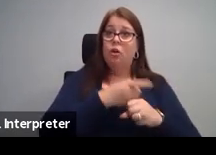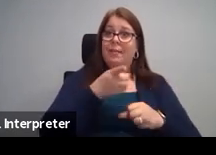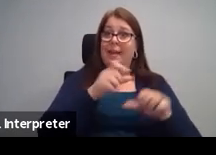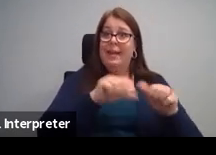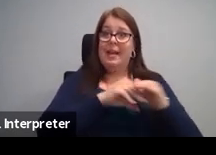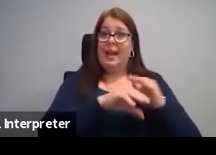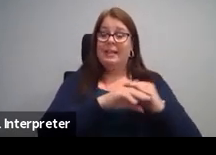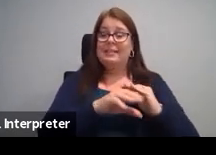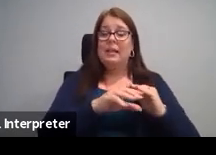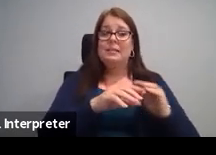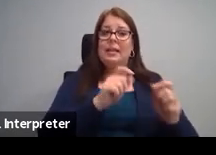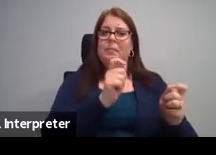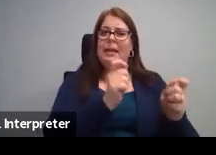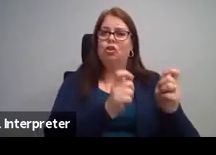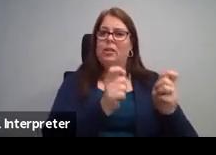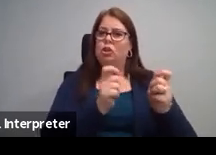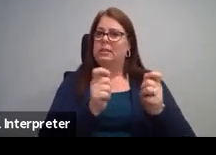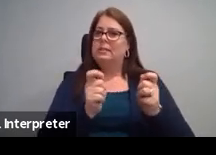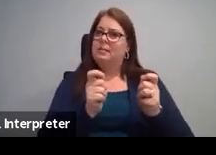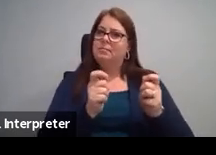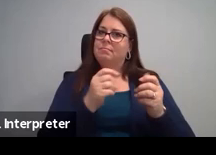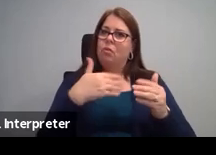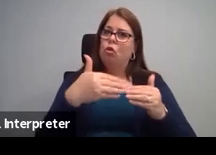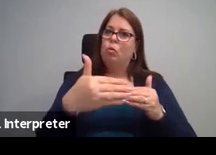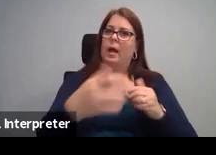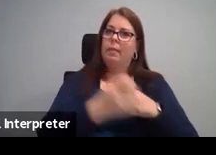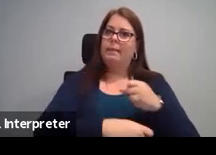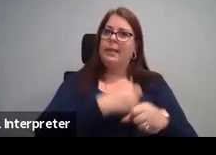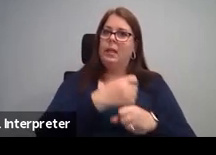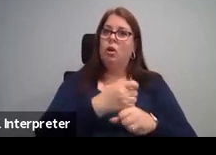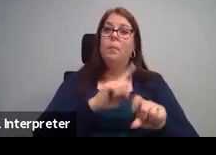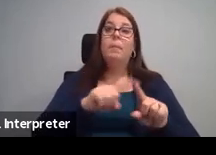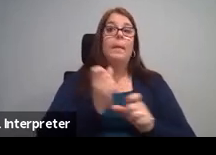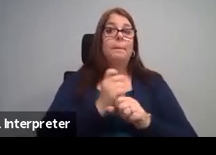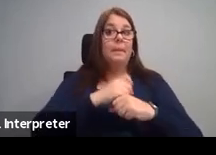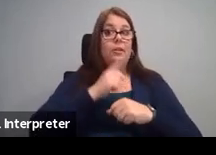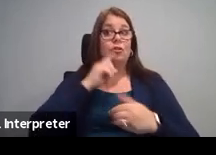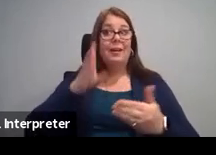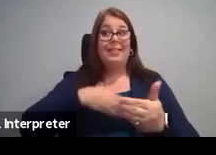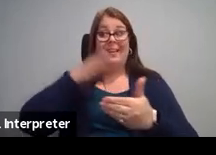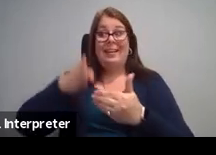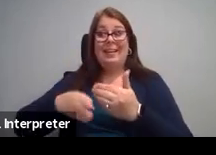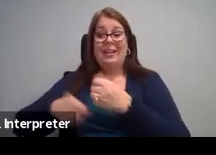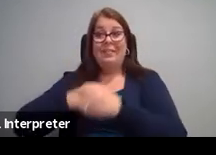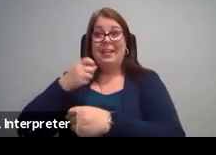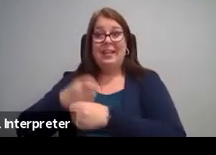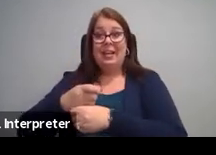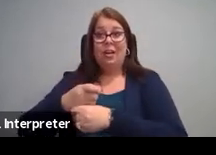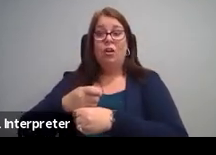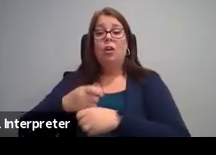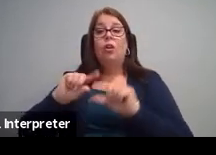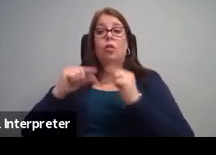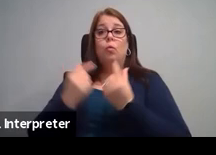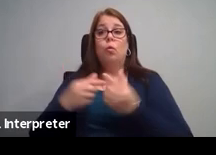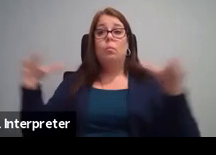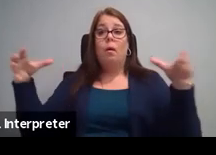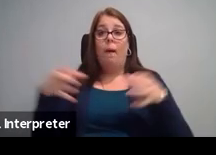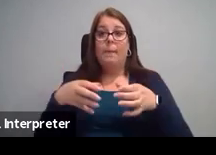Laurie Arnold: And when they do that. You want to make sure at the end of the year that you come together again and revisit that. And then maybe you want to update that master course but